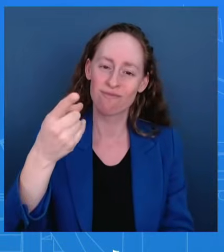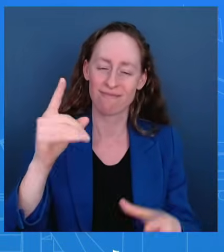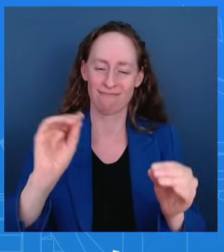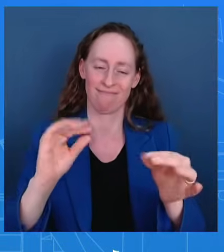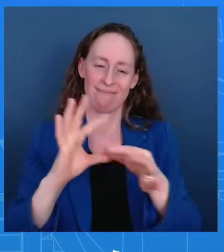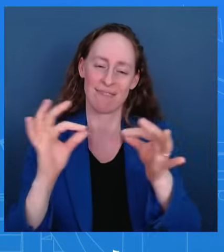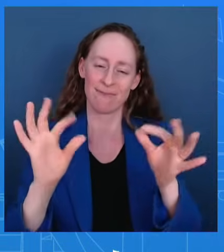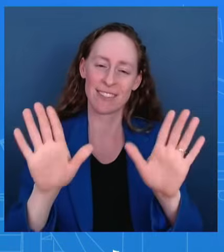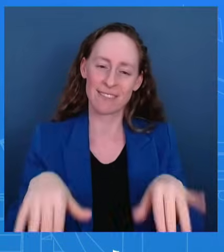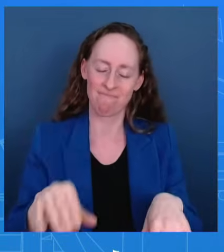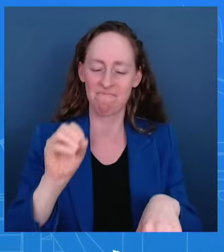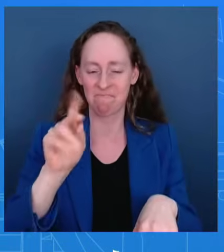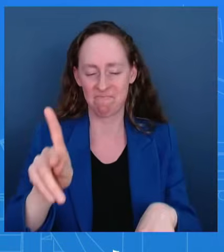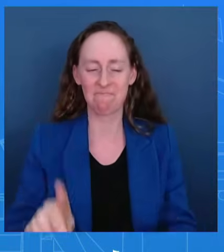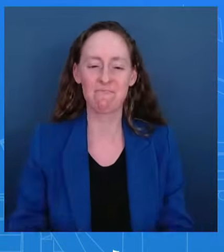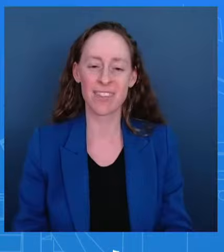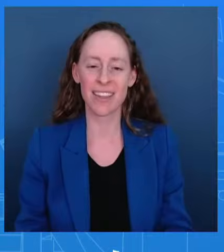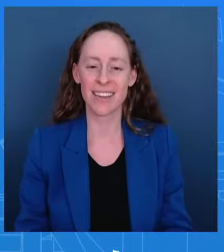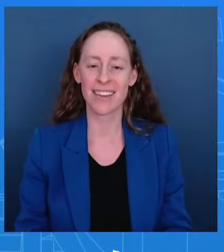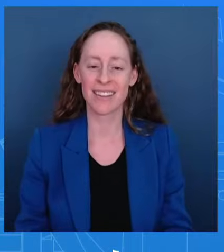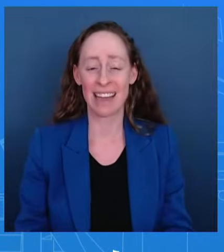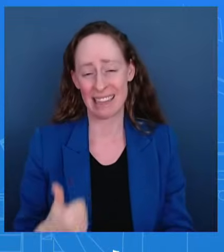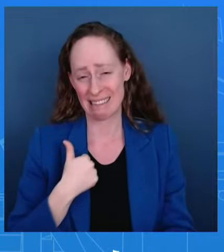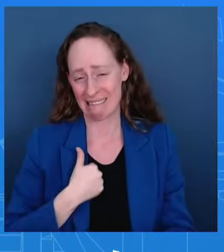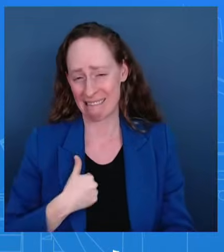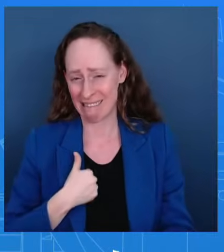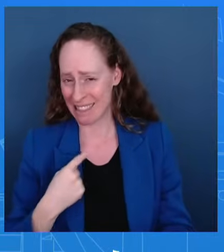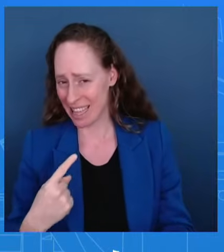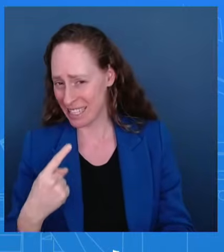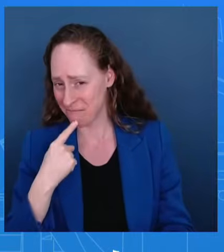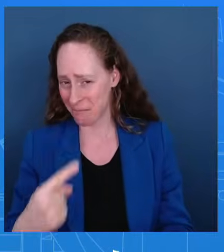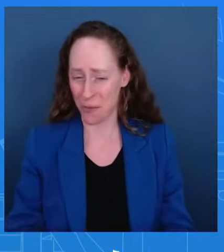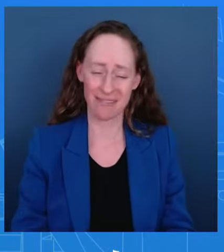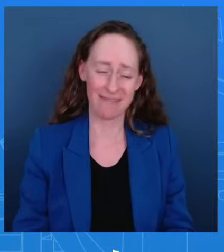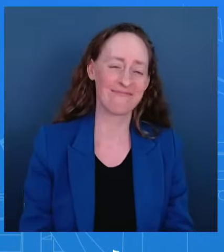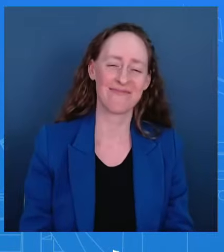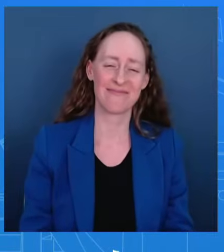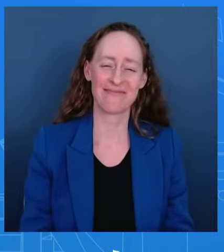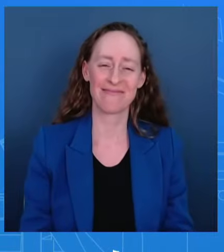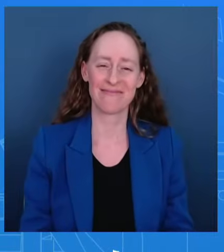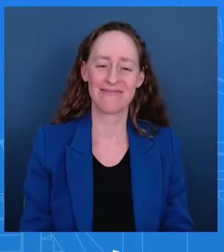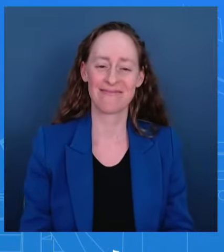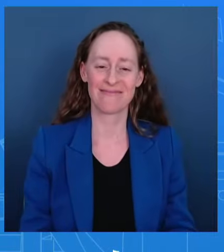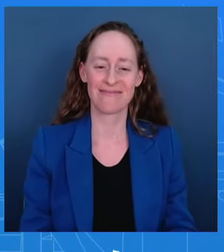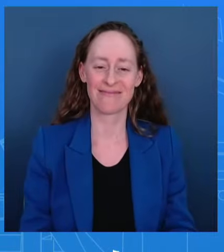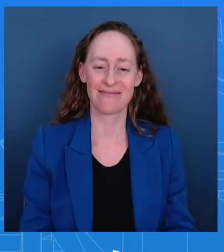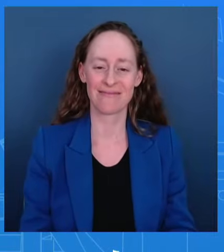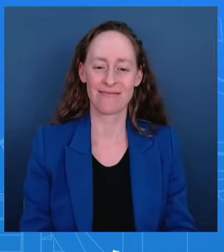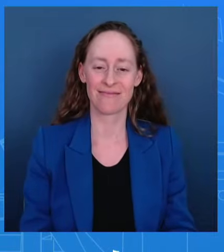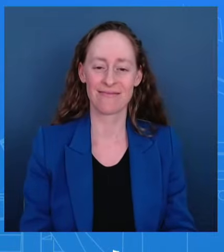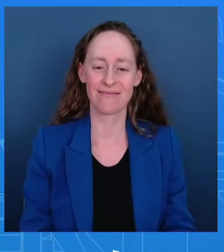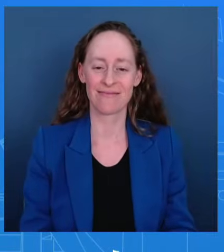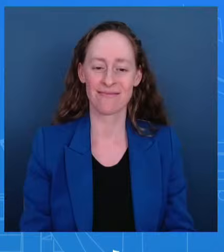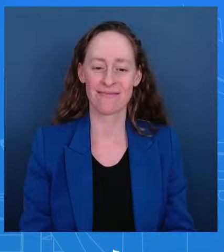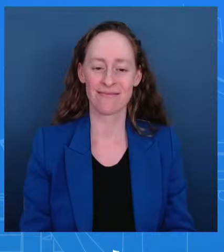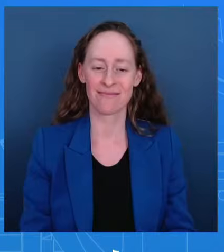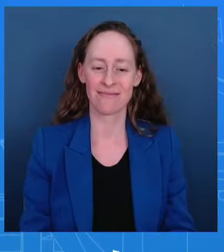The Press: No, it's -- it's okay. So, did the President see the confrontations from the House Oversight Committee meeting yesterday?